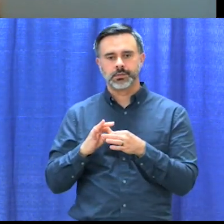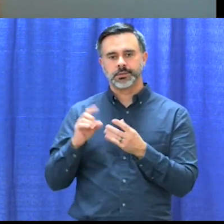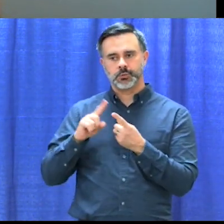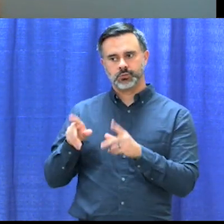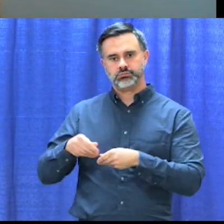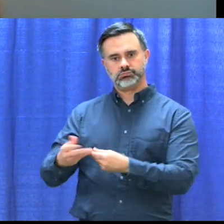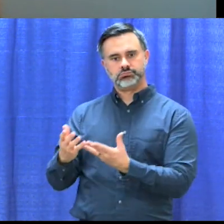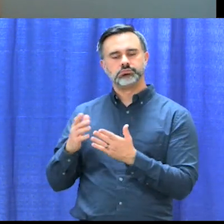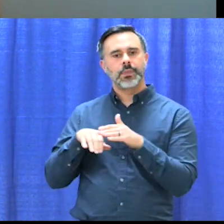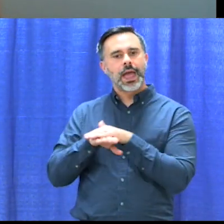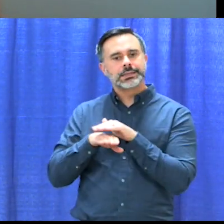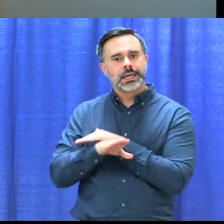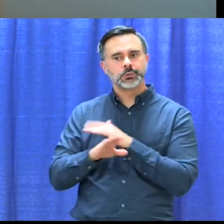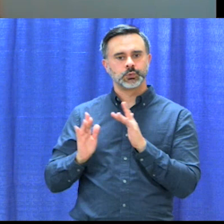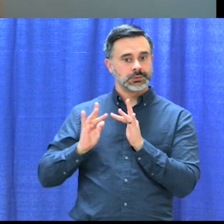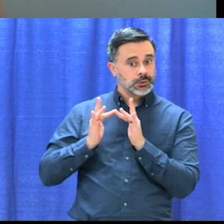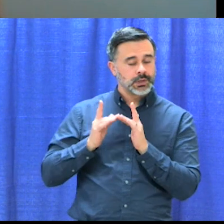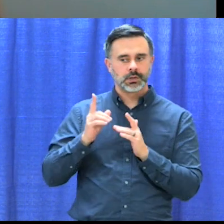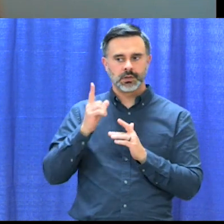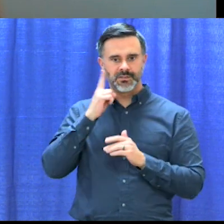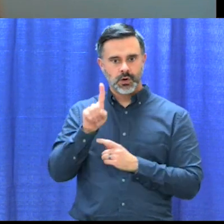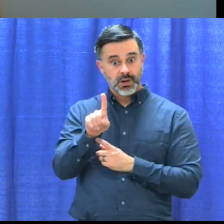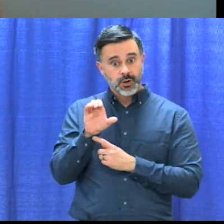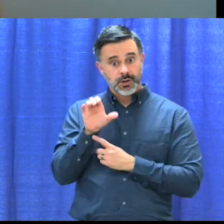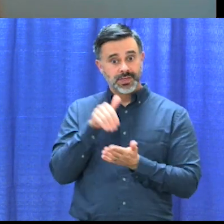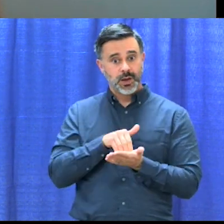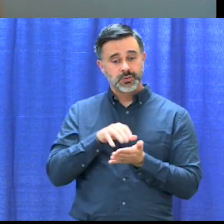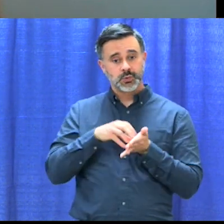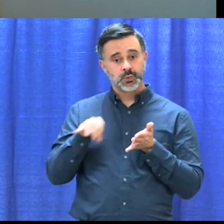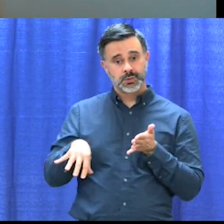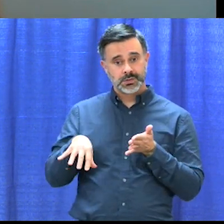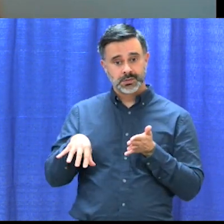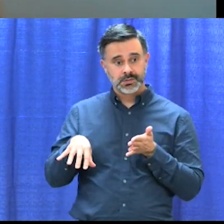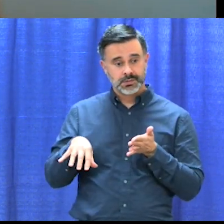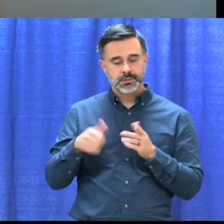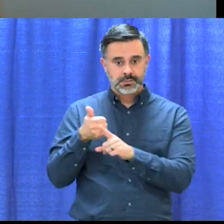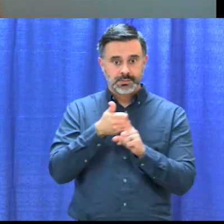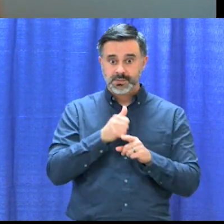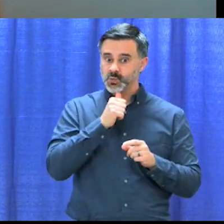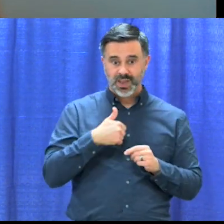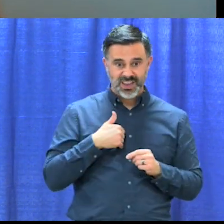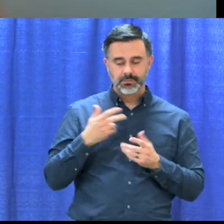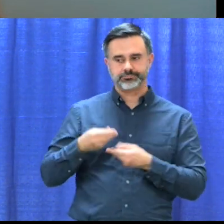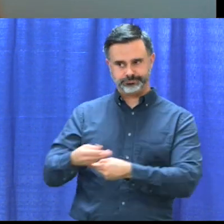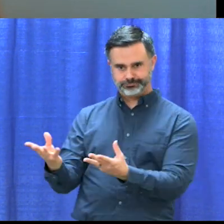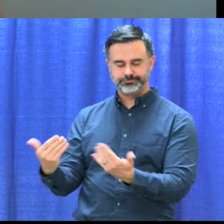to provide Internet access to a hundred thousand students who lack home Internet connectivity.